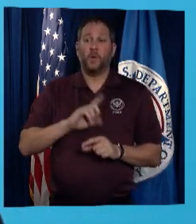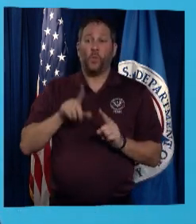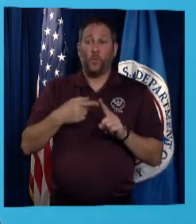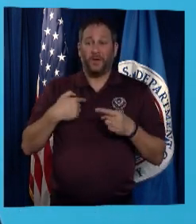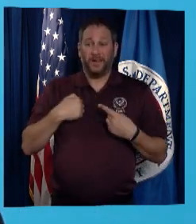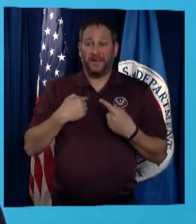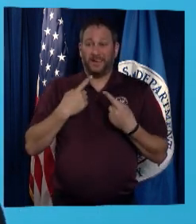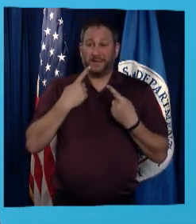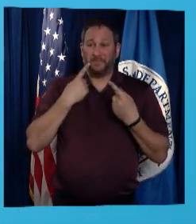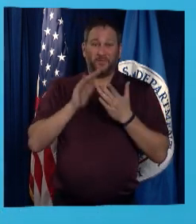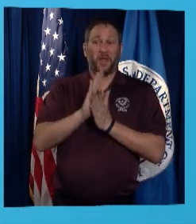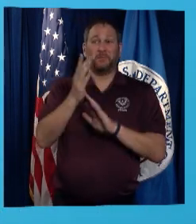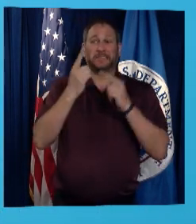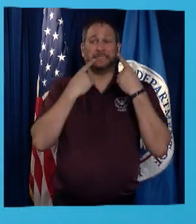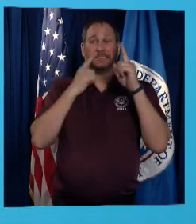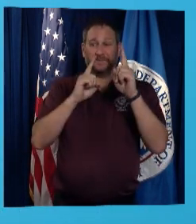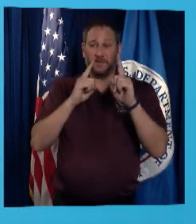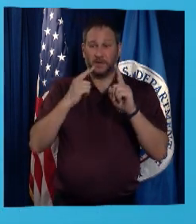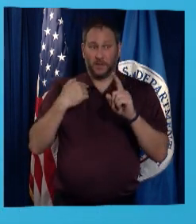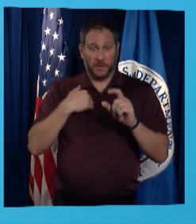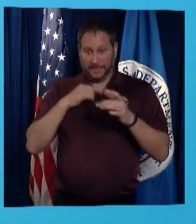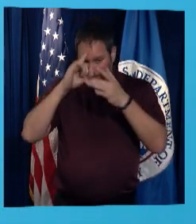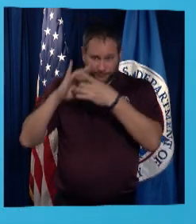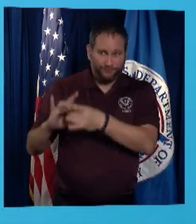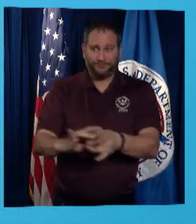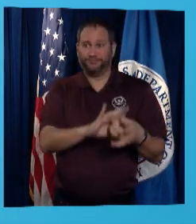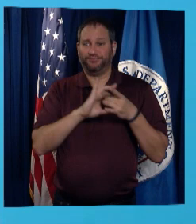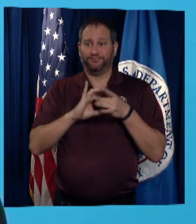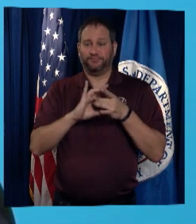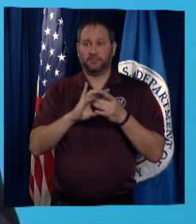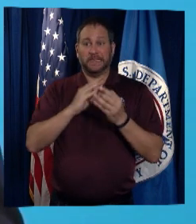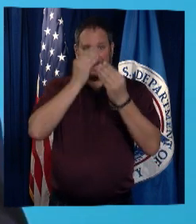renegotiating some of the response culture. I'll give you a simple example.